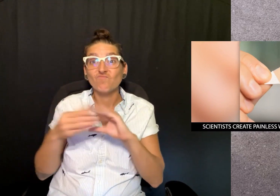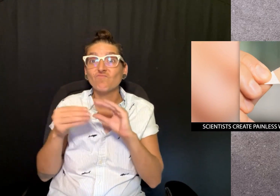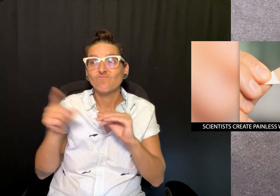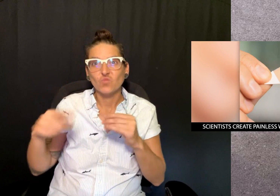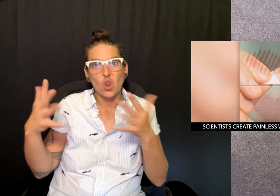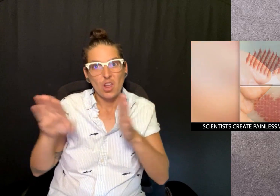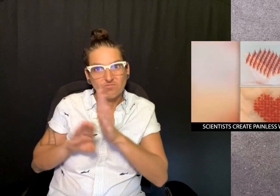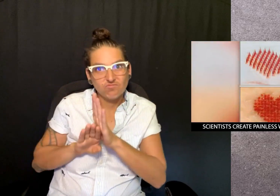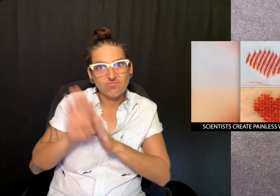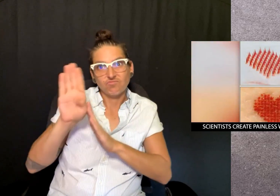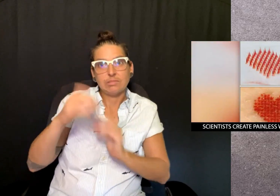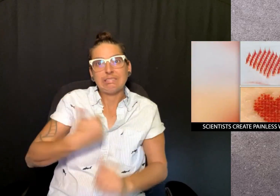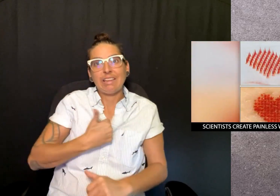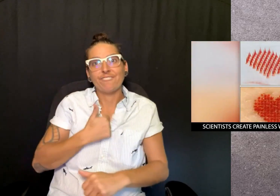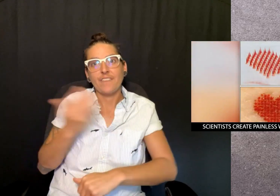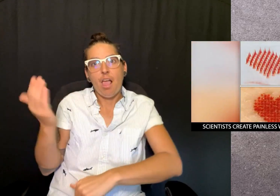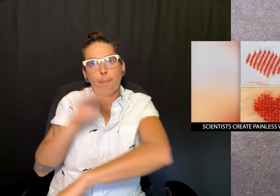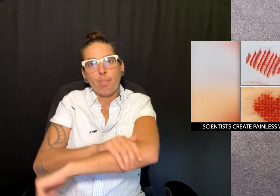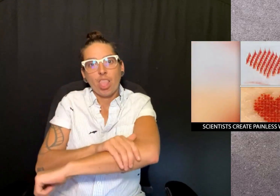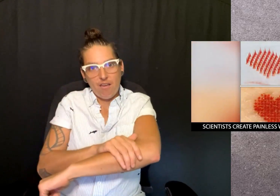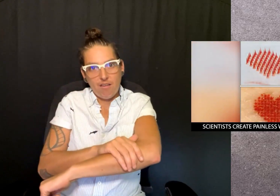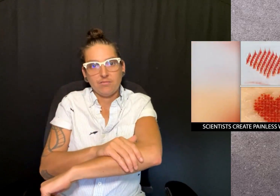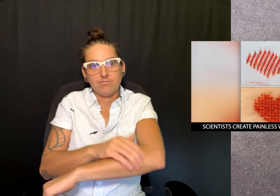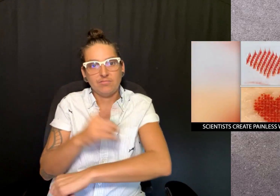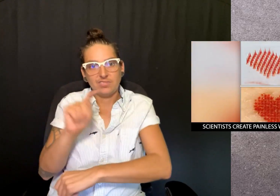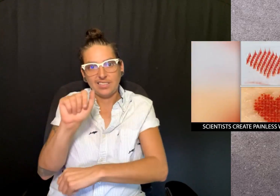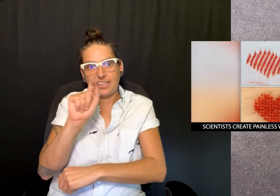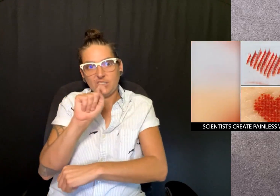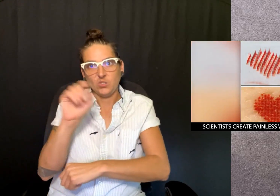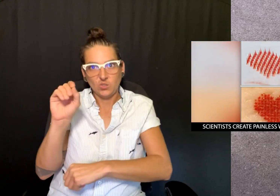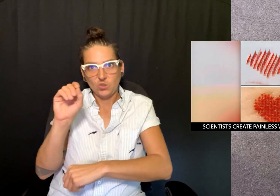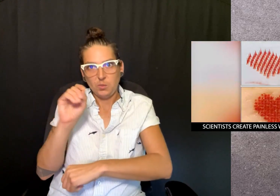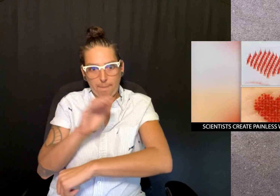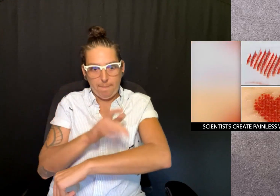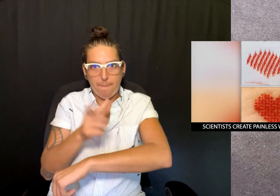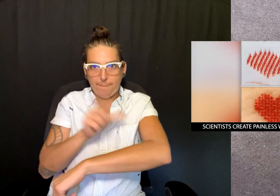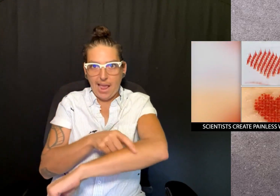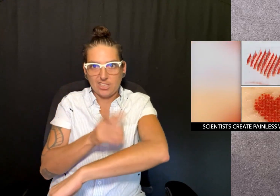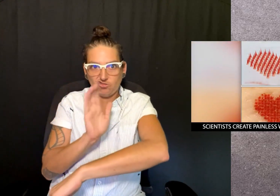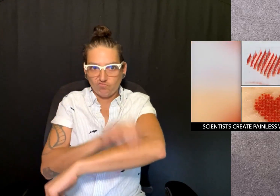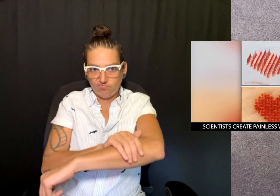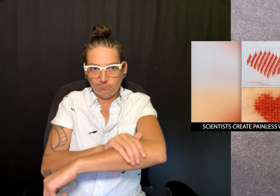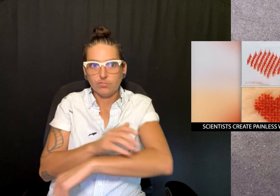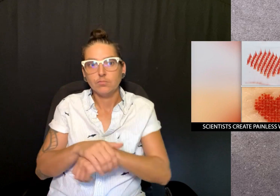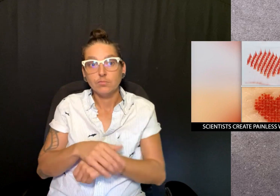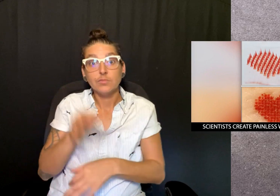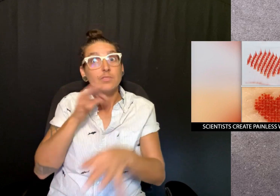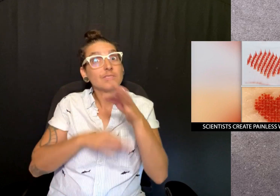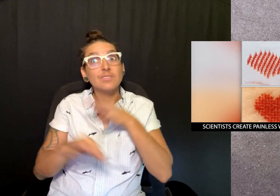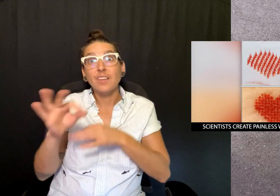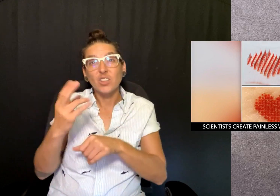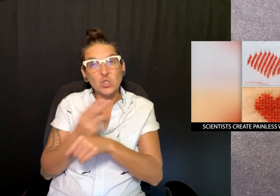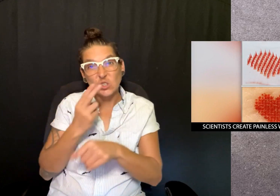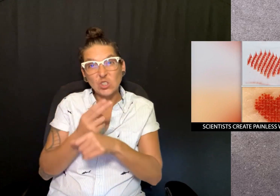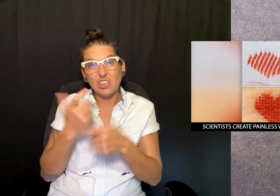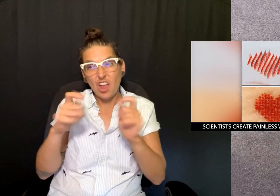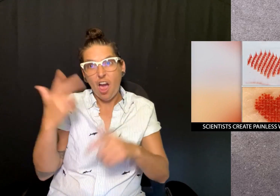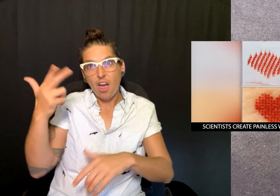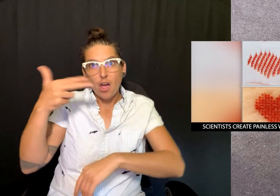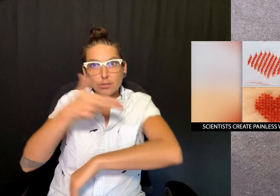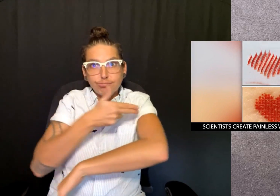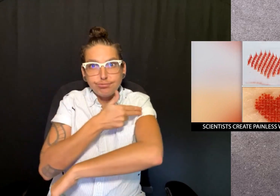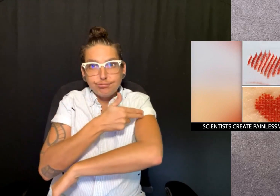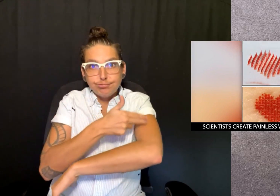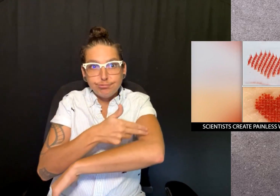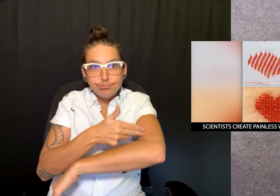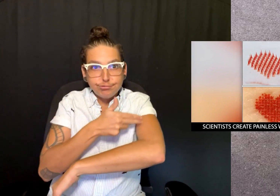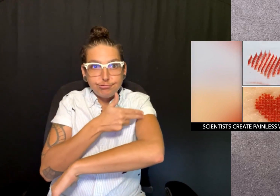they have developed a self applied tattoo patch so instead of using large needles the